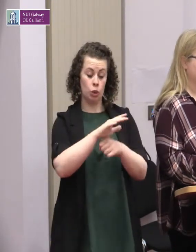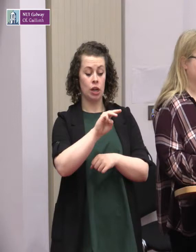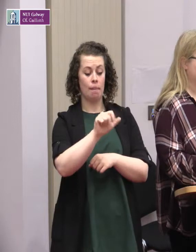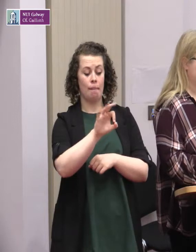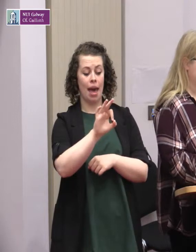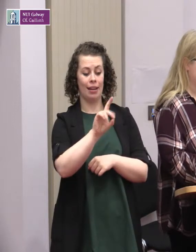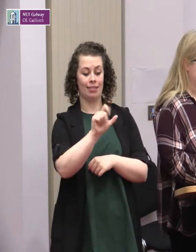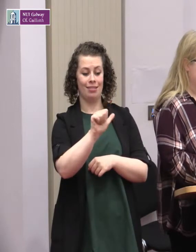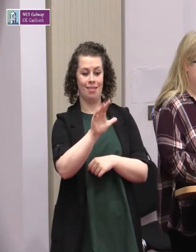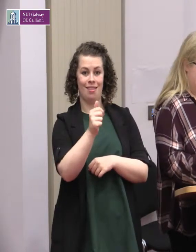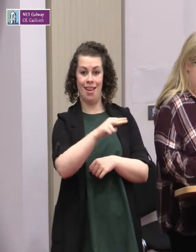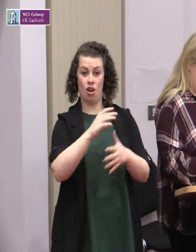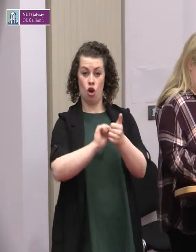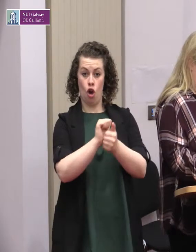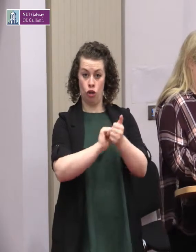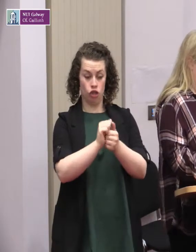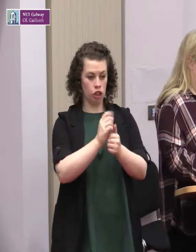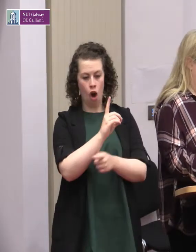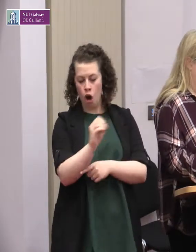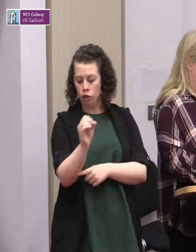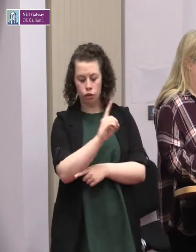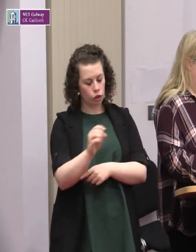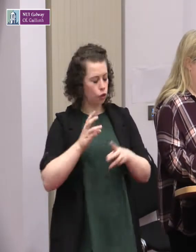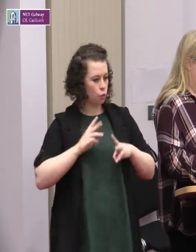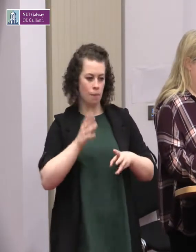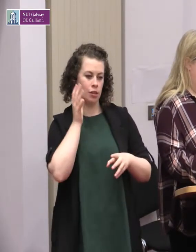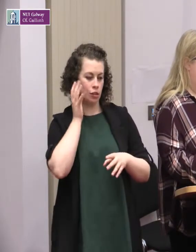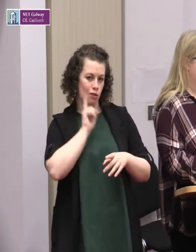in the 20th century.